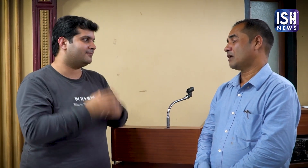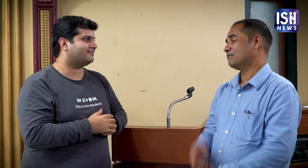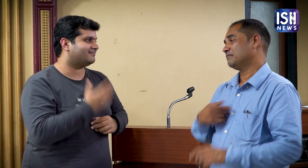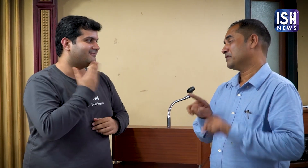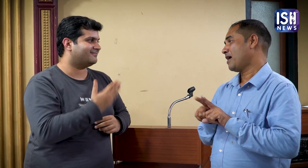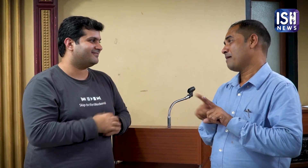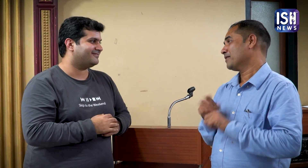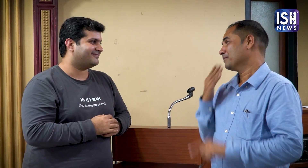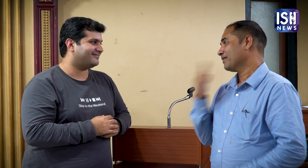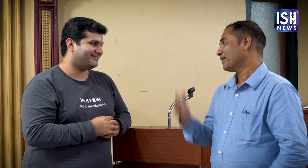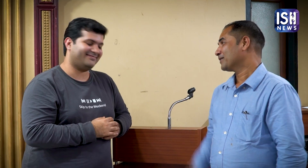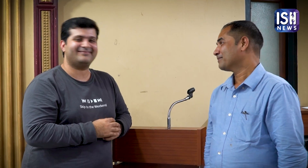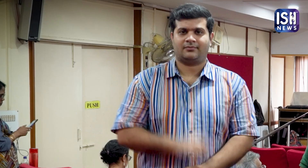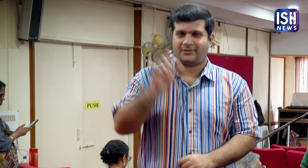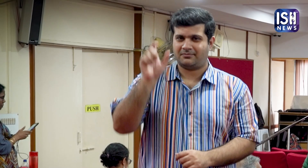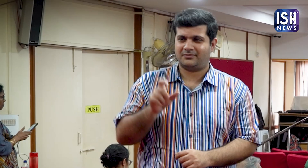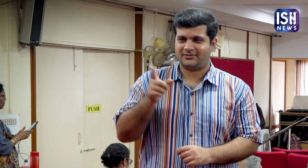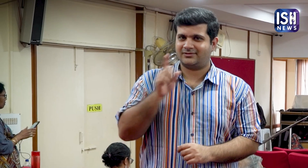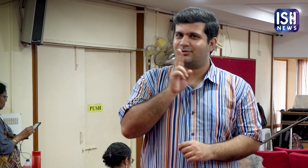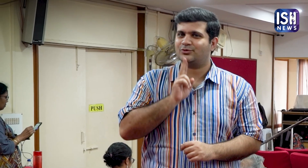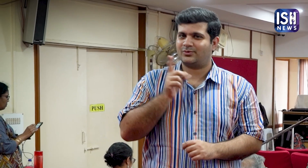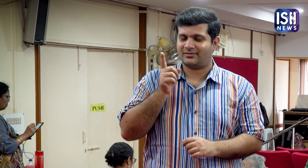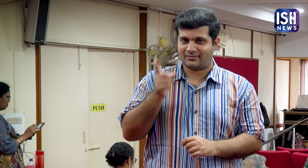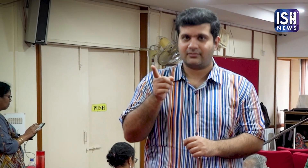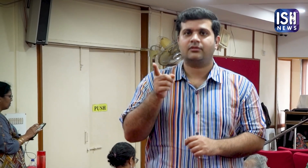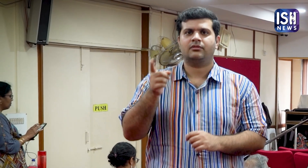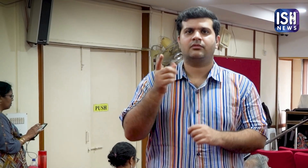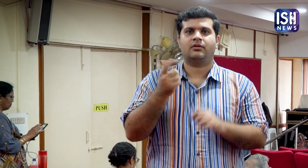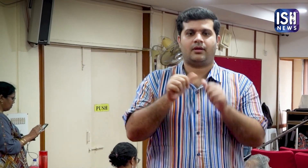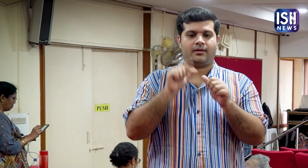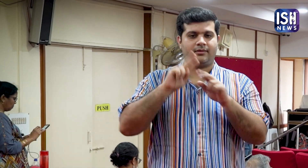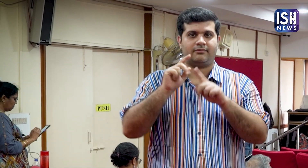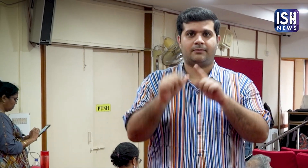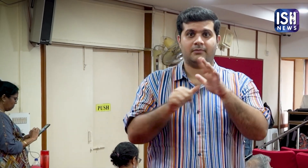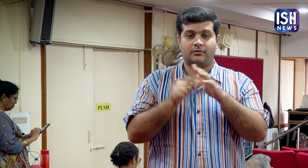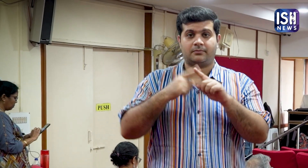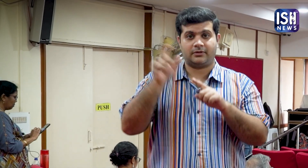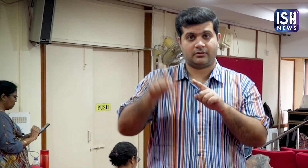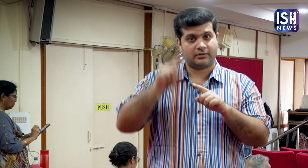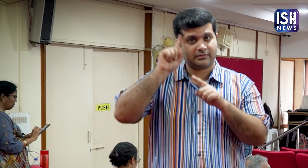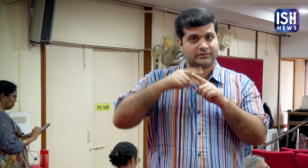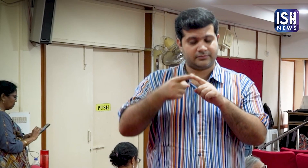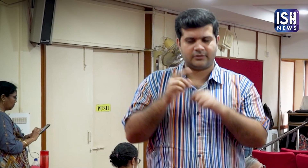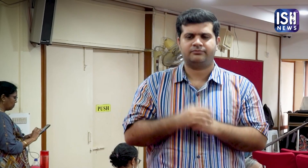Harish: Thank you Mr Panda: Likewise, thank you. Sunil Sahasrabudhe - Sign Name - is the President of AIFD and is also an expert.